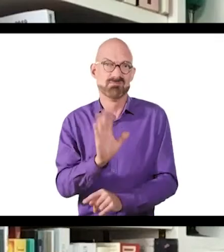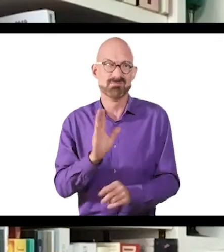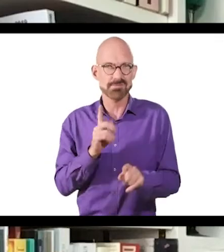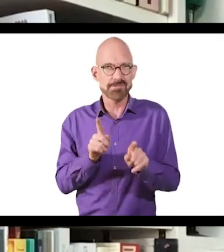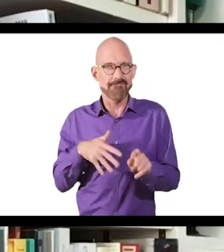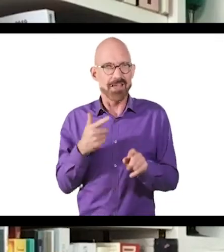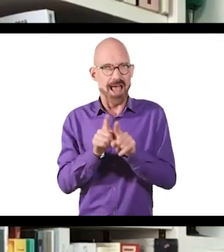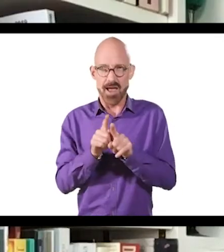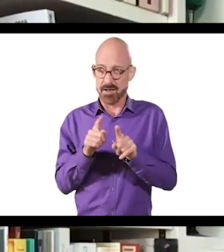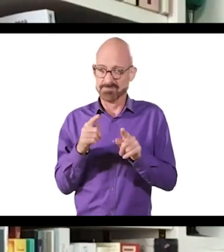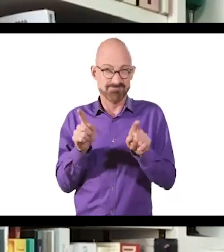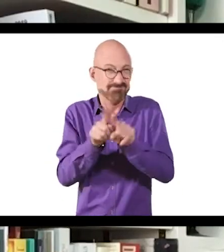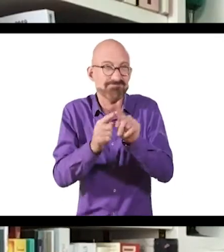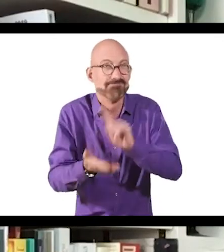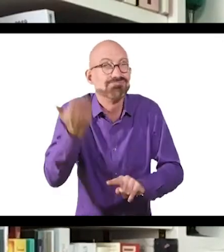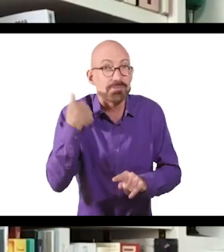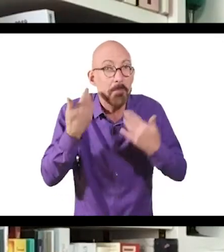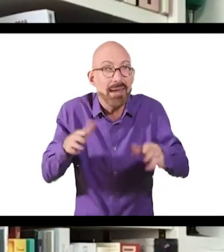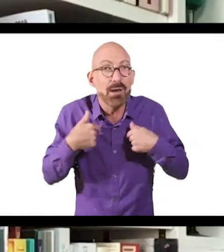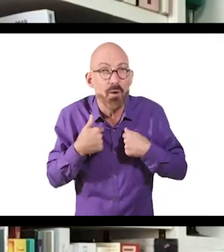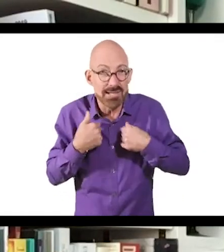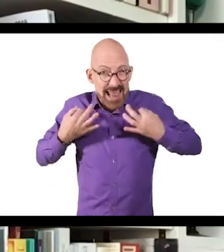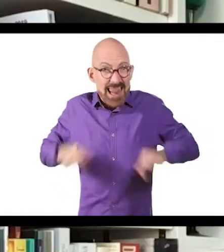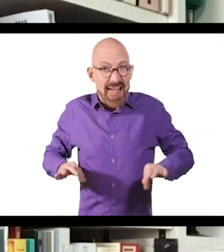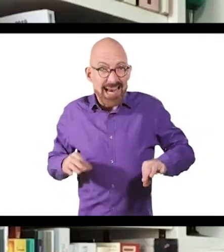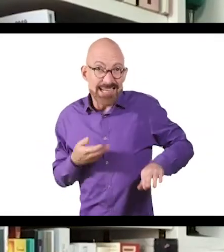I've had extraordinary experiences because of my wheels.